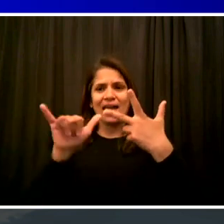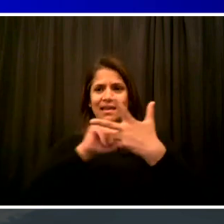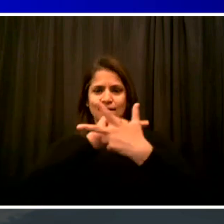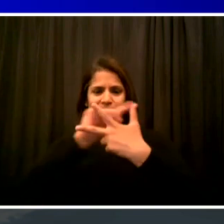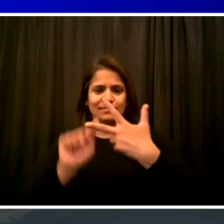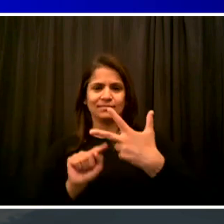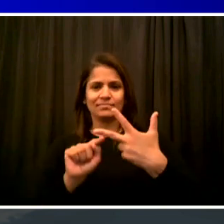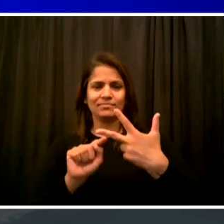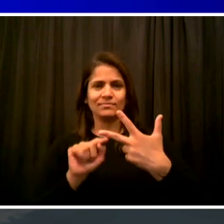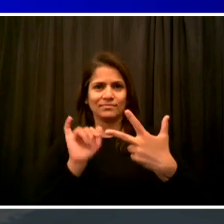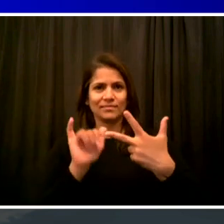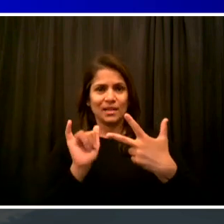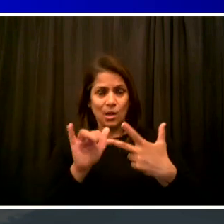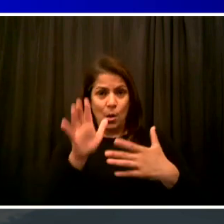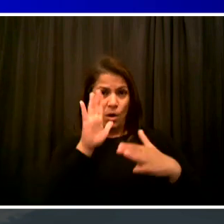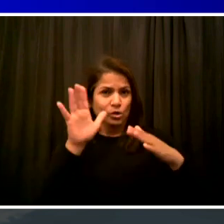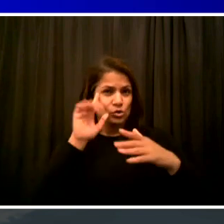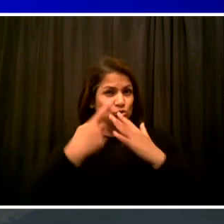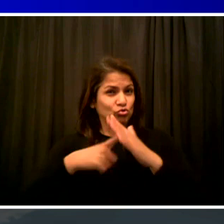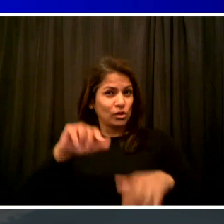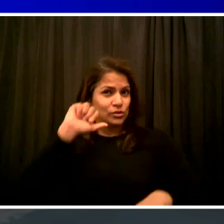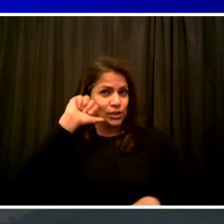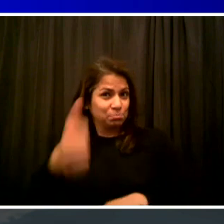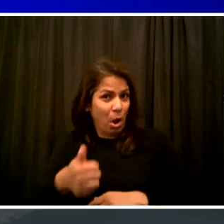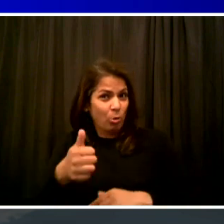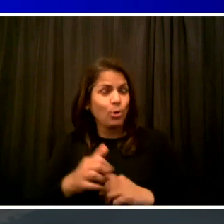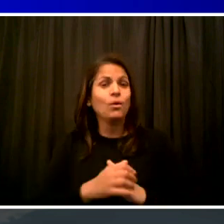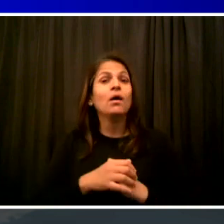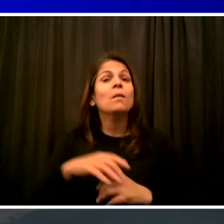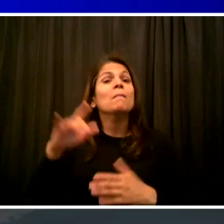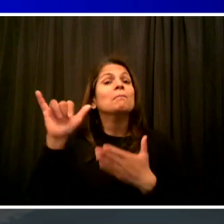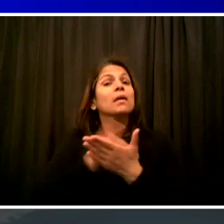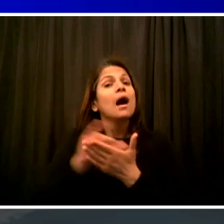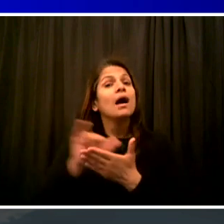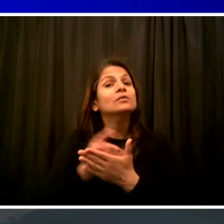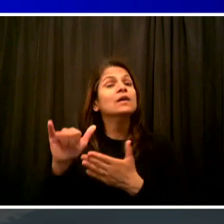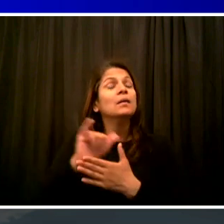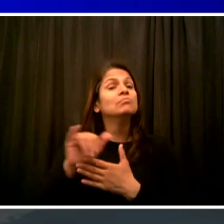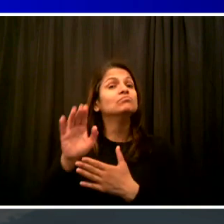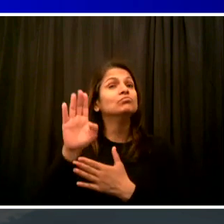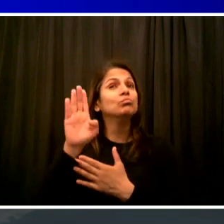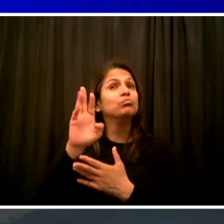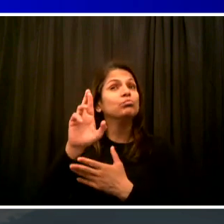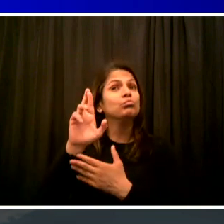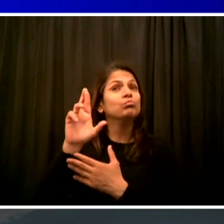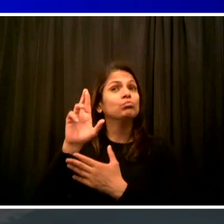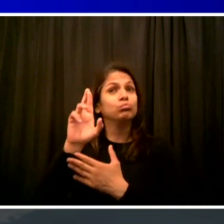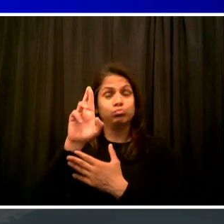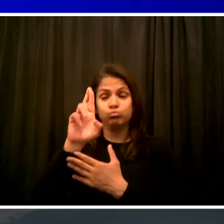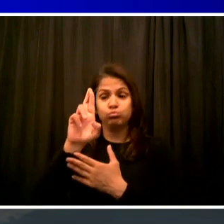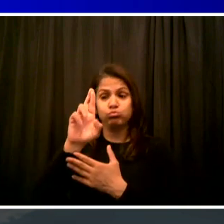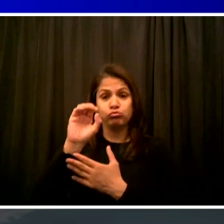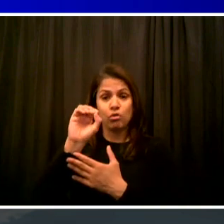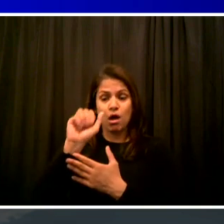AND MAATNHTAN. THE TIMING WILL BE STARTING TOMORROW, THE